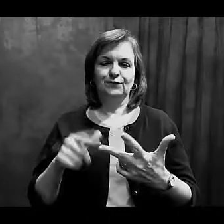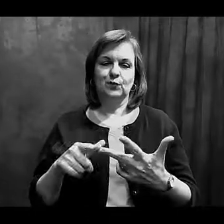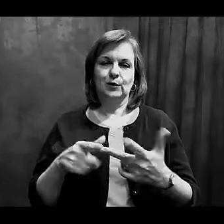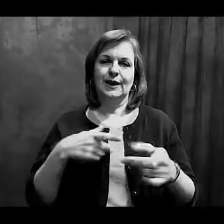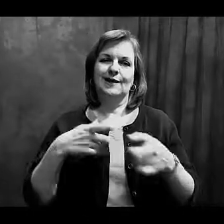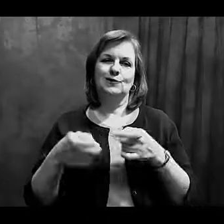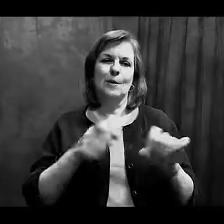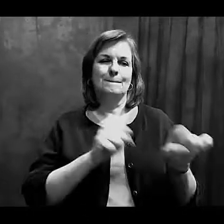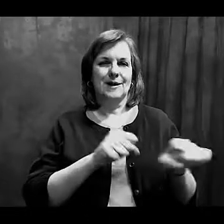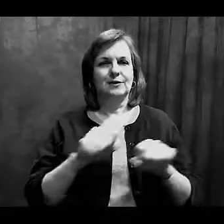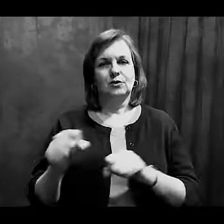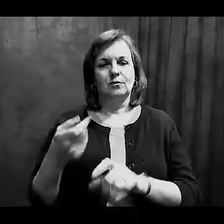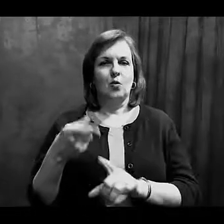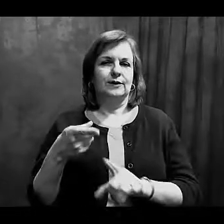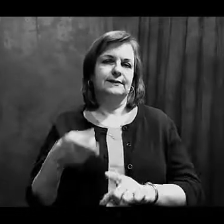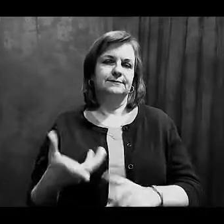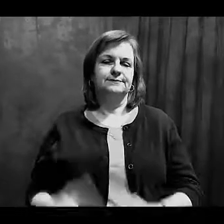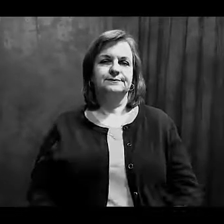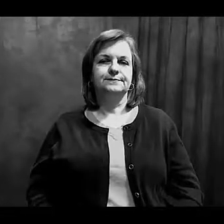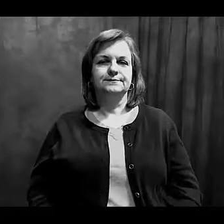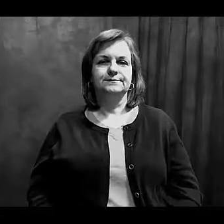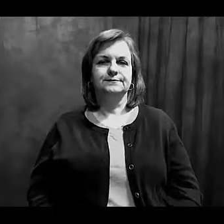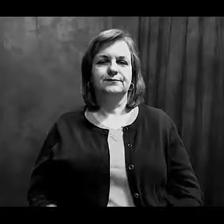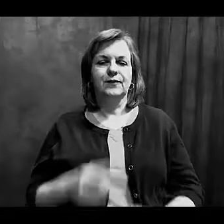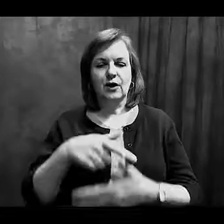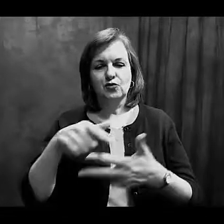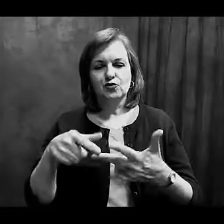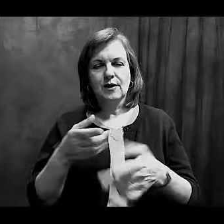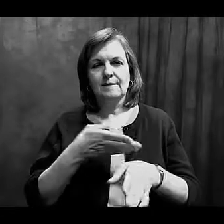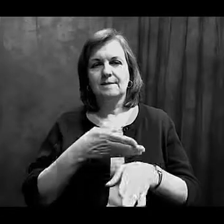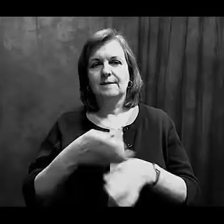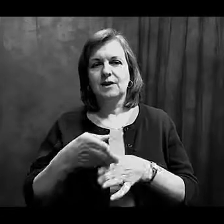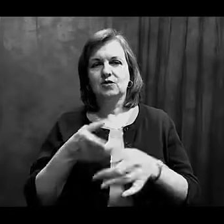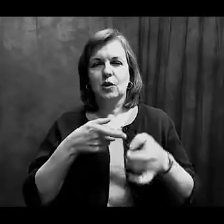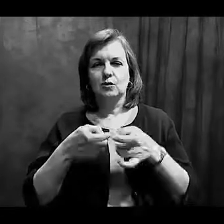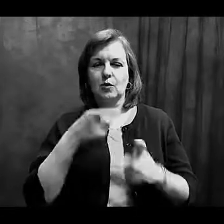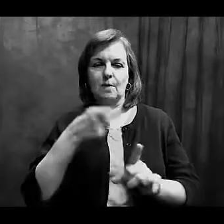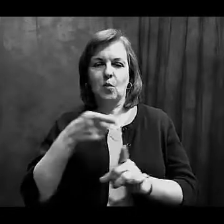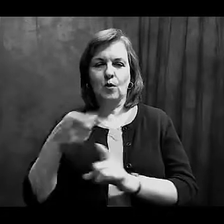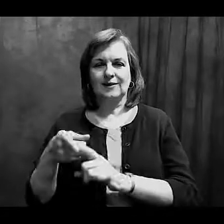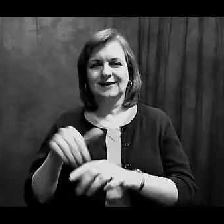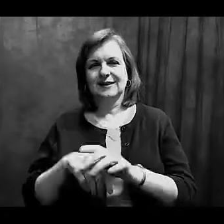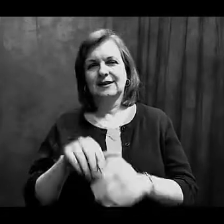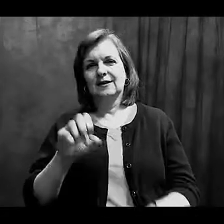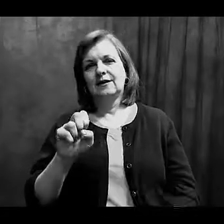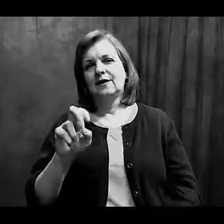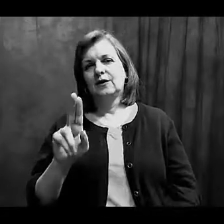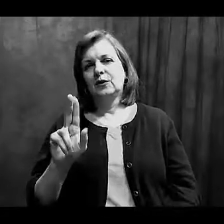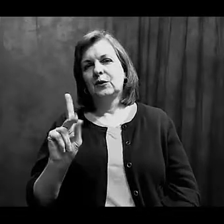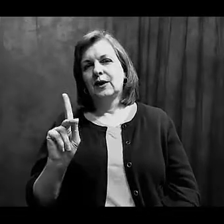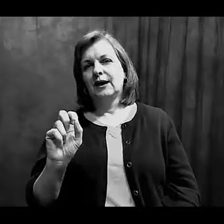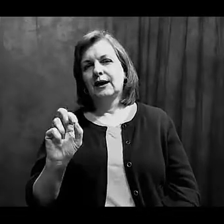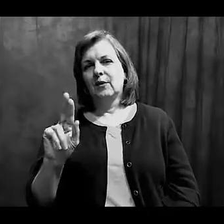as well -- so we have a lot of control possible points -- the three major ones that we see in